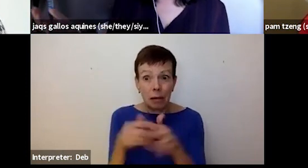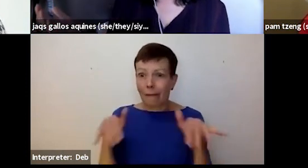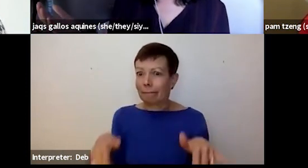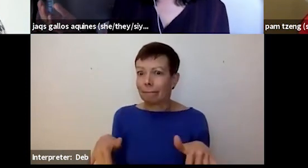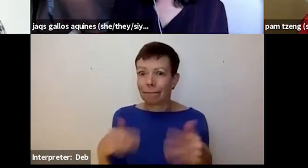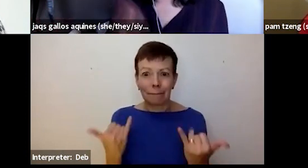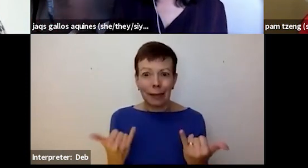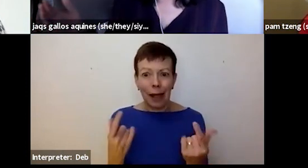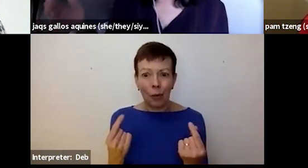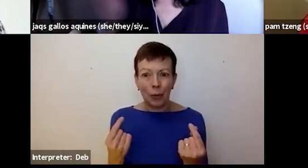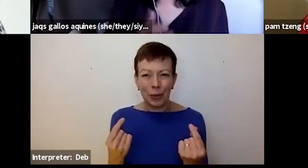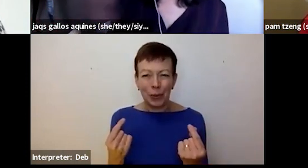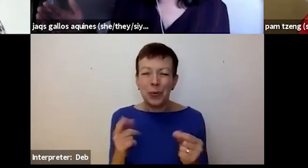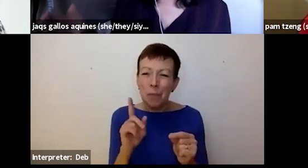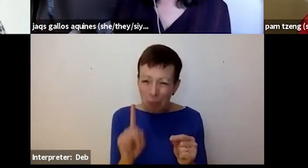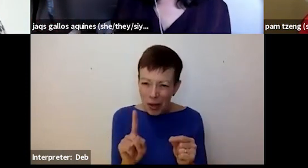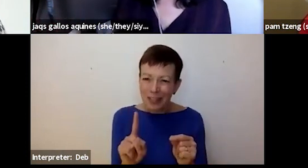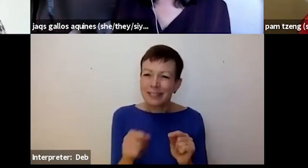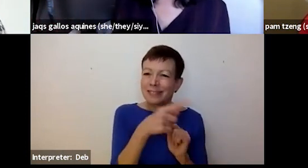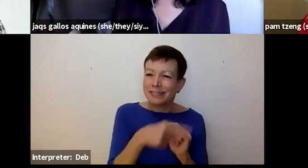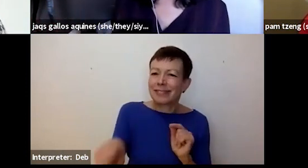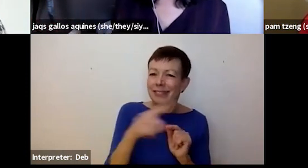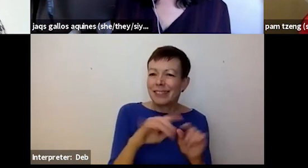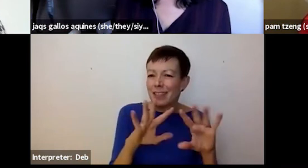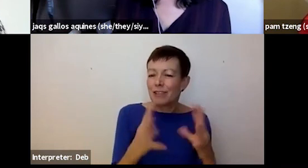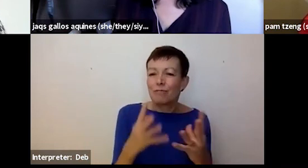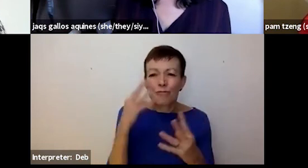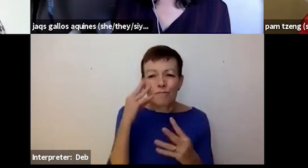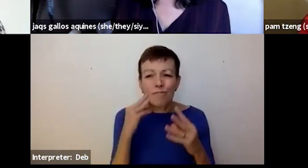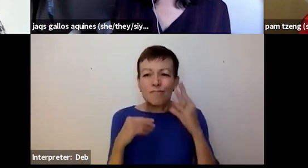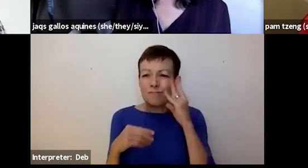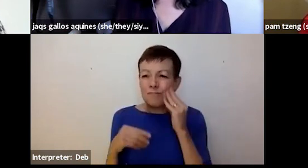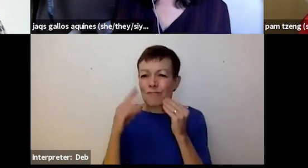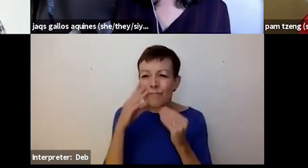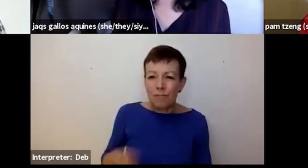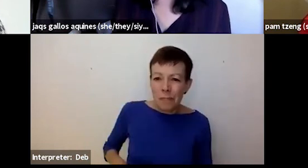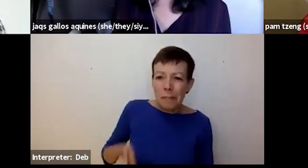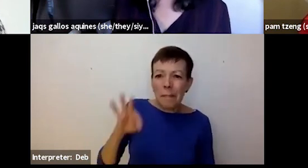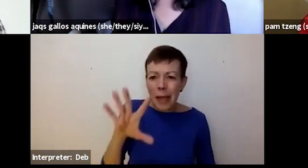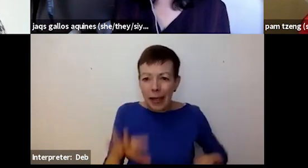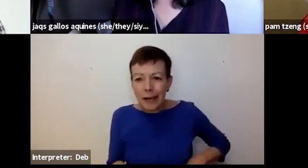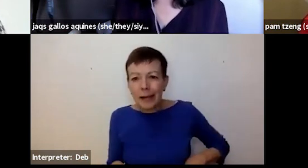has done so much in our own pockets, I think we've, we've, we're constantly learning and